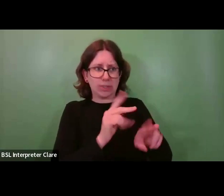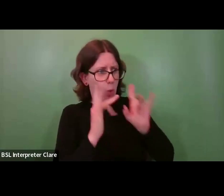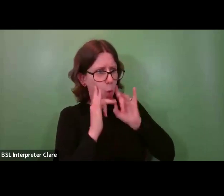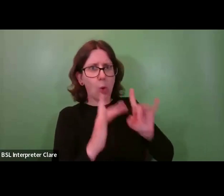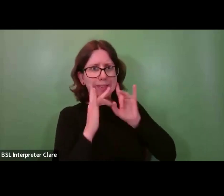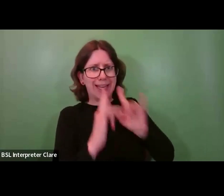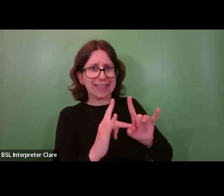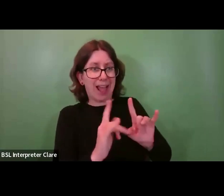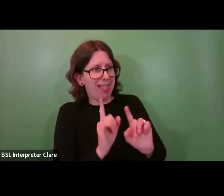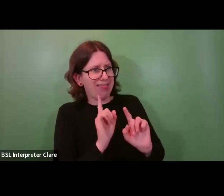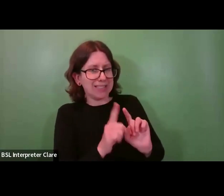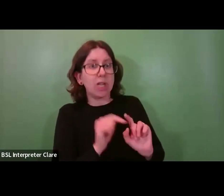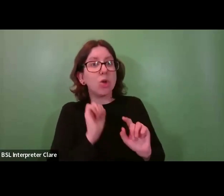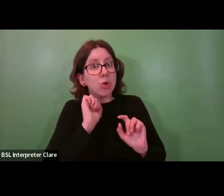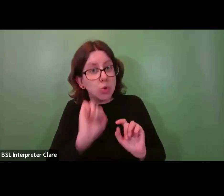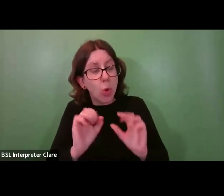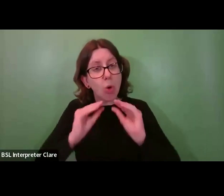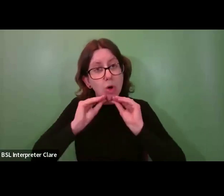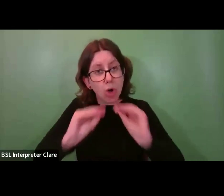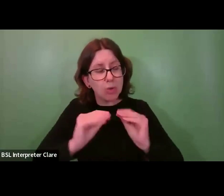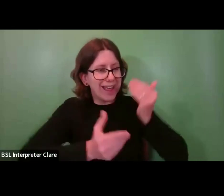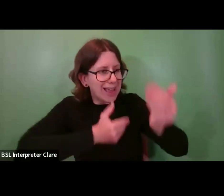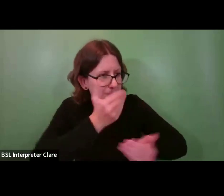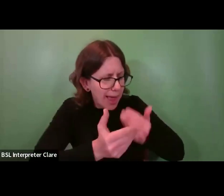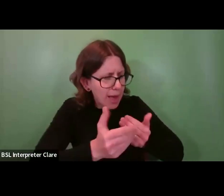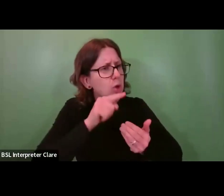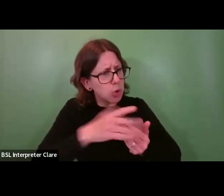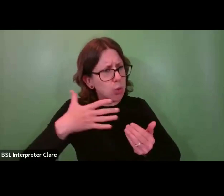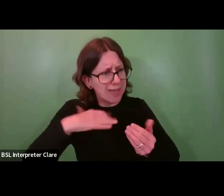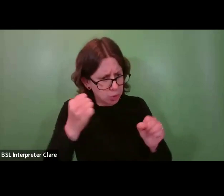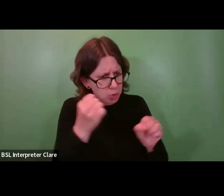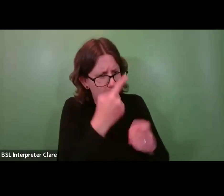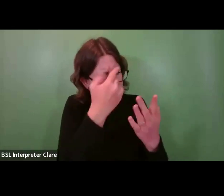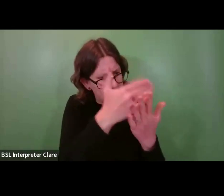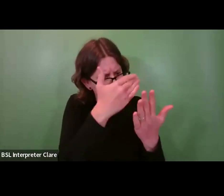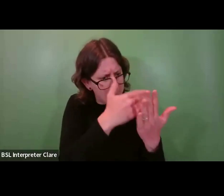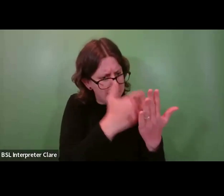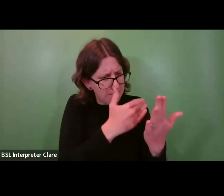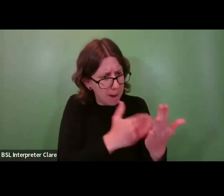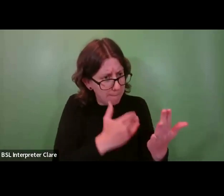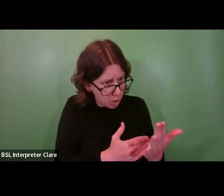look at what you're doing, what your performance is, and then put steps in to improve it, improving it. And risk is